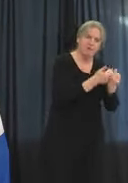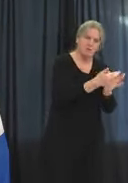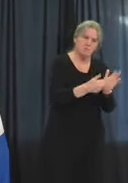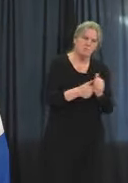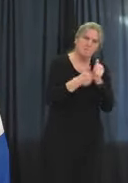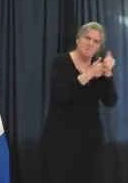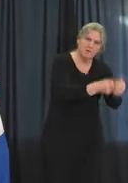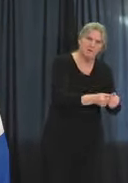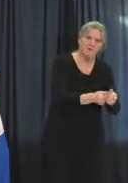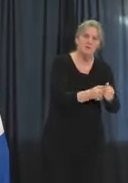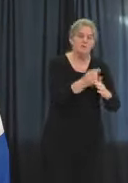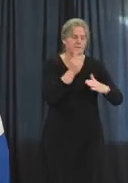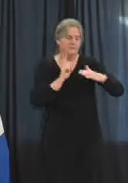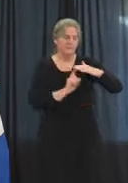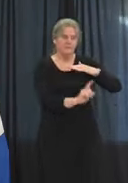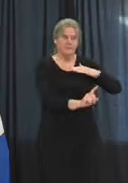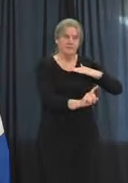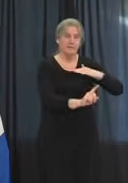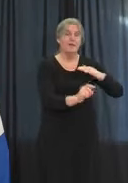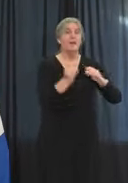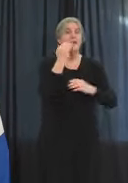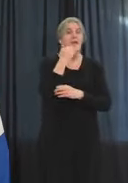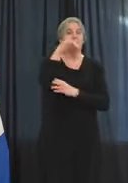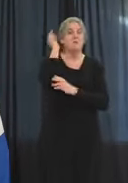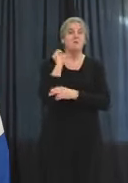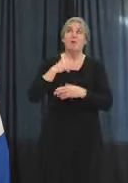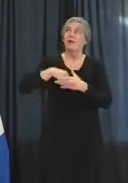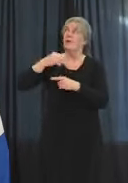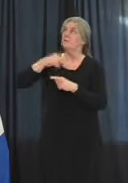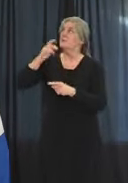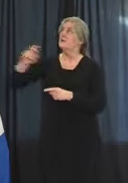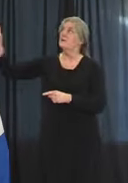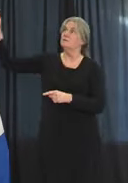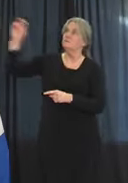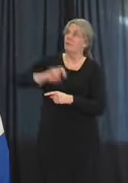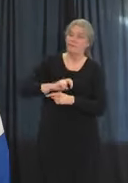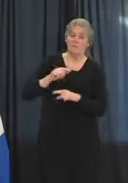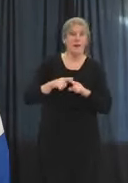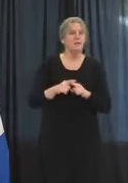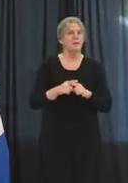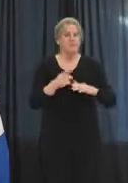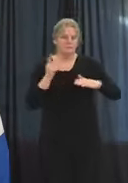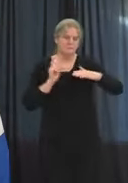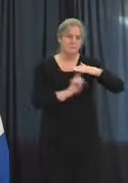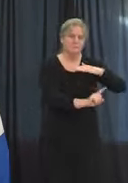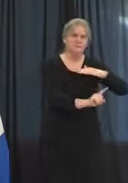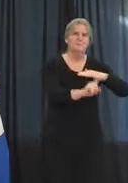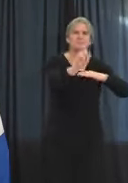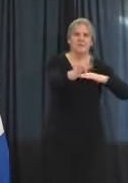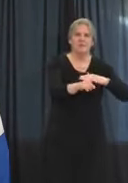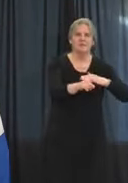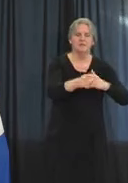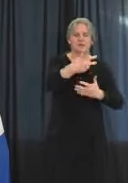You must self isolate after returning from travel outside of the territory. And you must not gather in